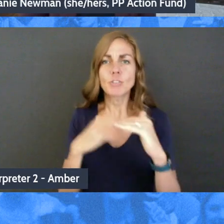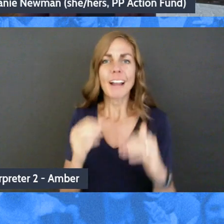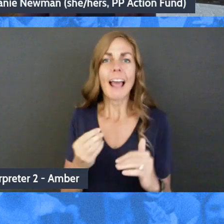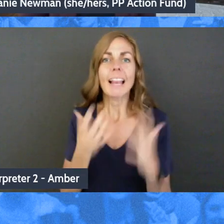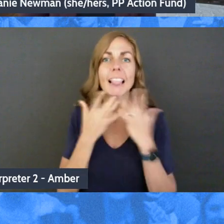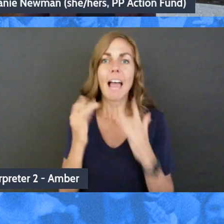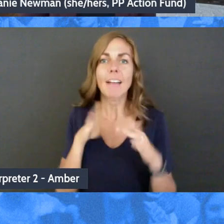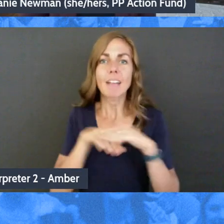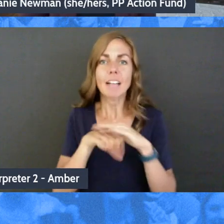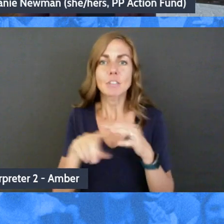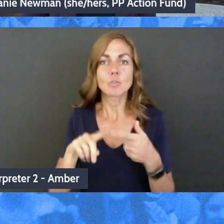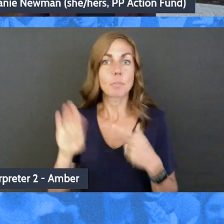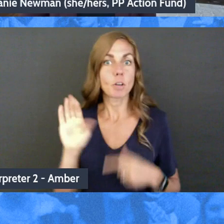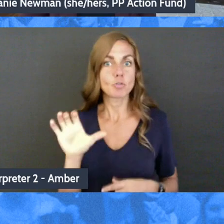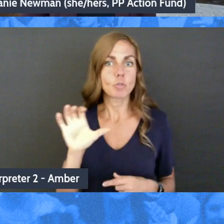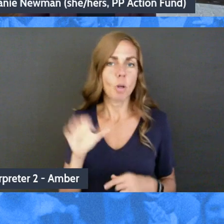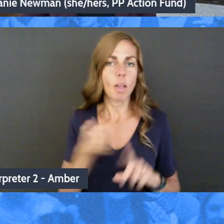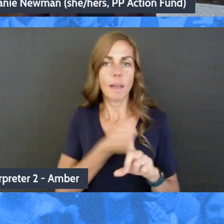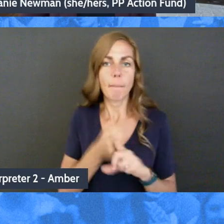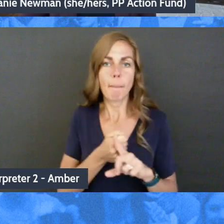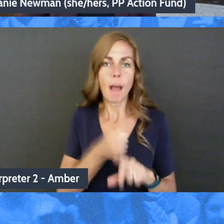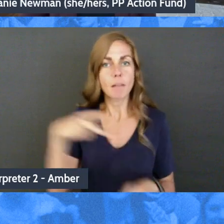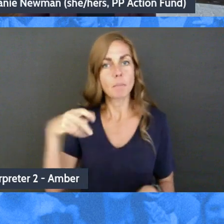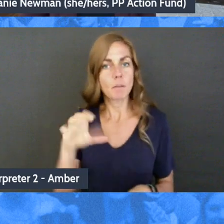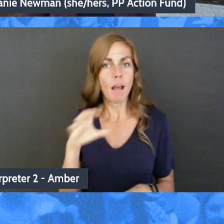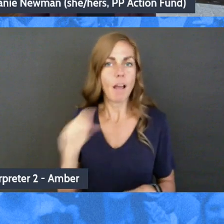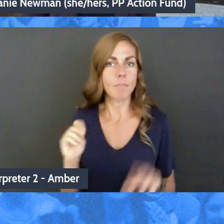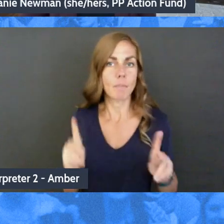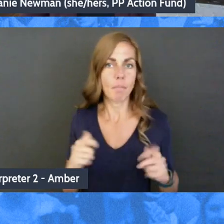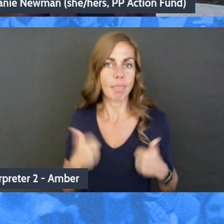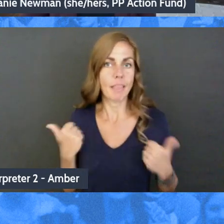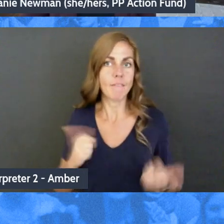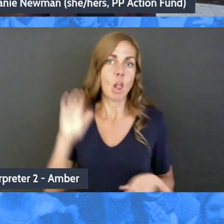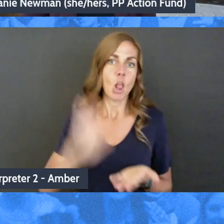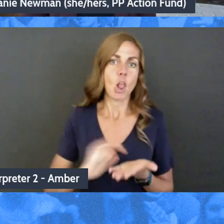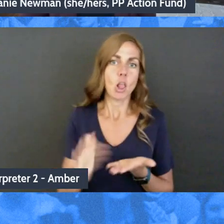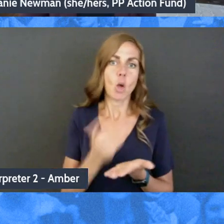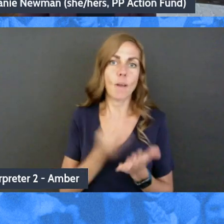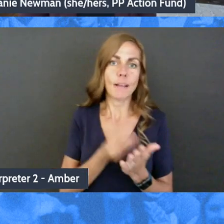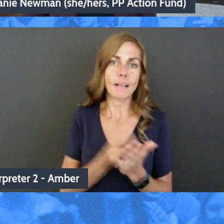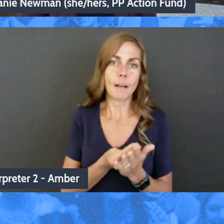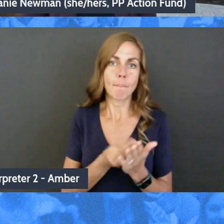and the people who live in low-income communities. The reproductive justice movement